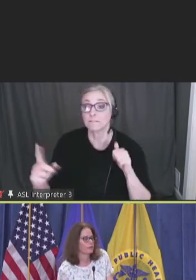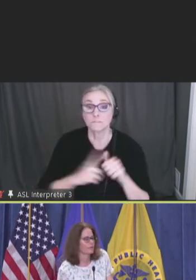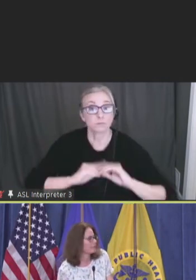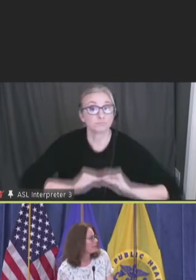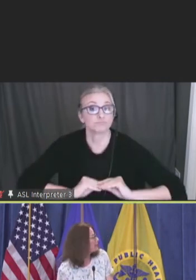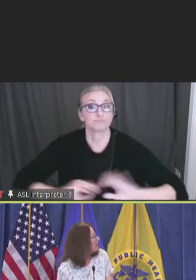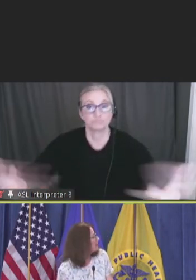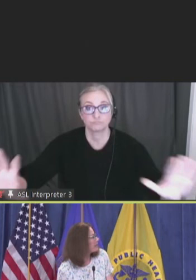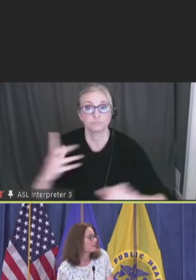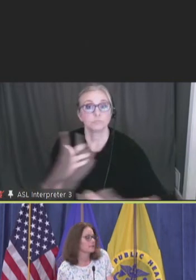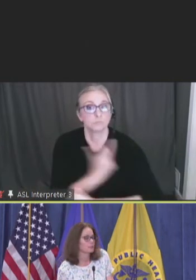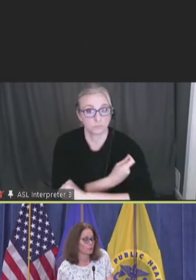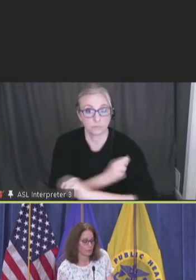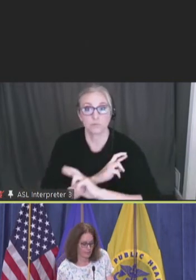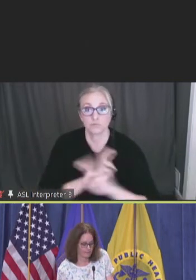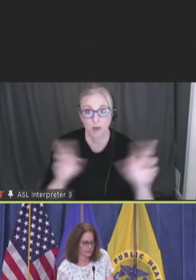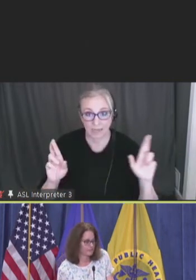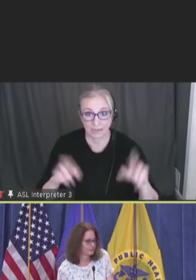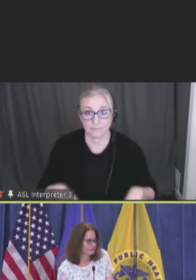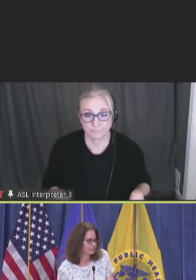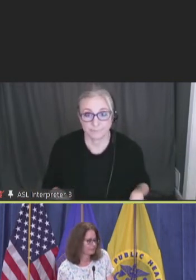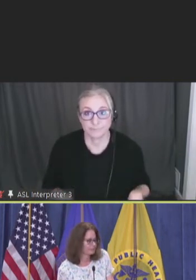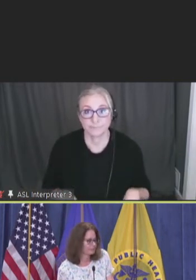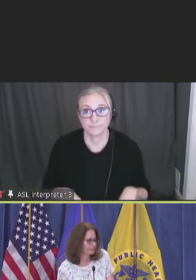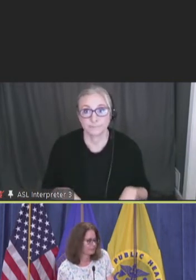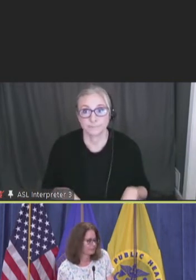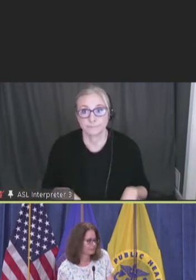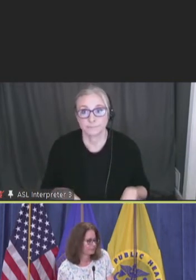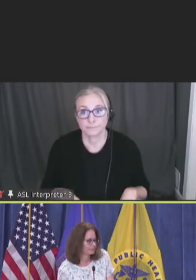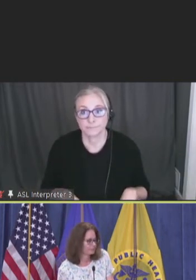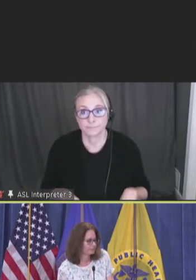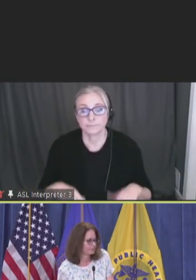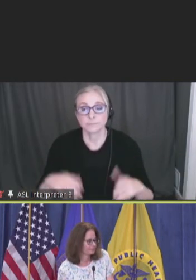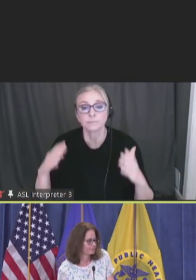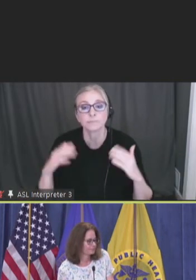vaccines were given.